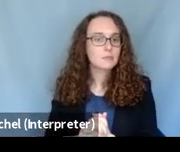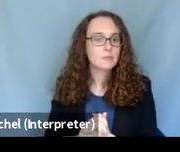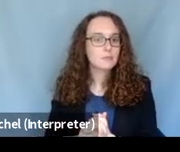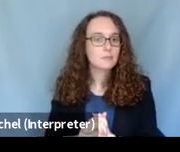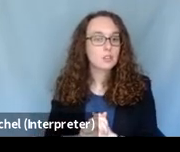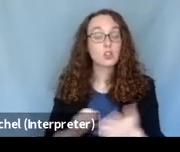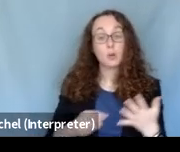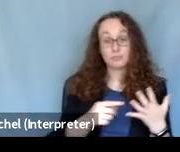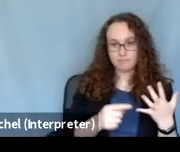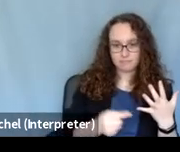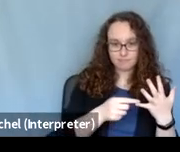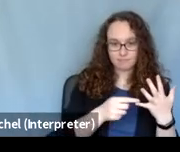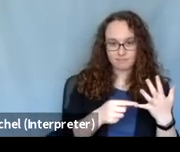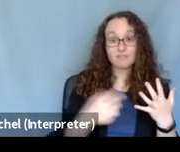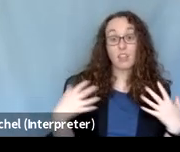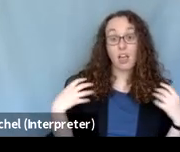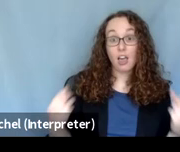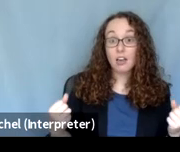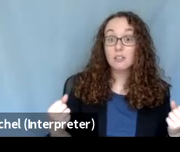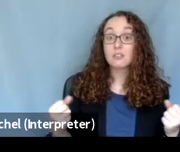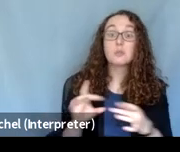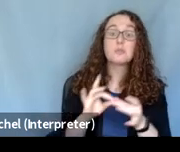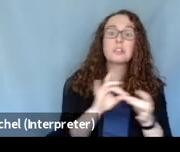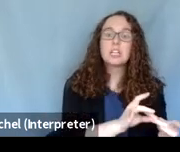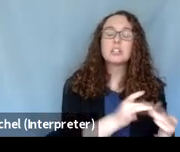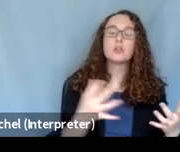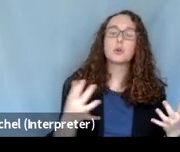we're looking at of course pre-med, RN which is nursing,